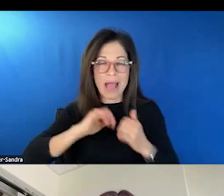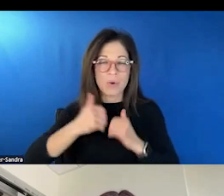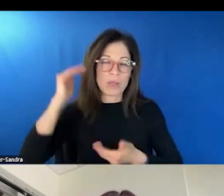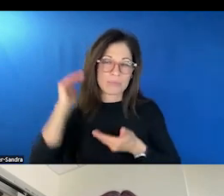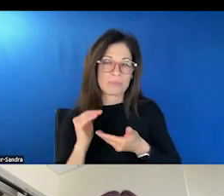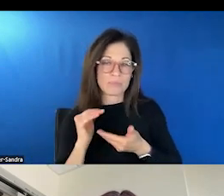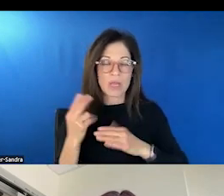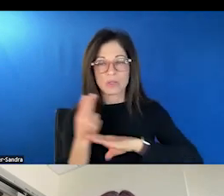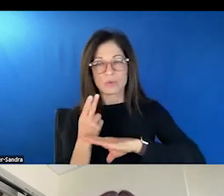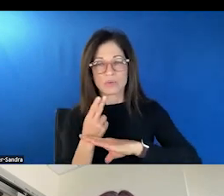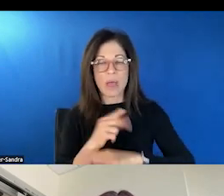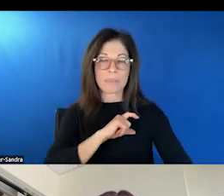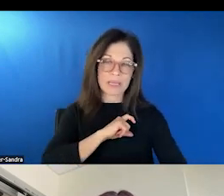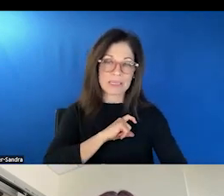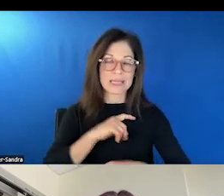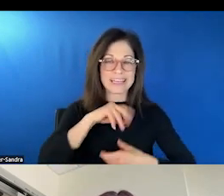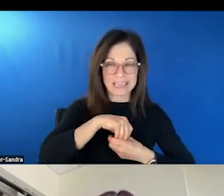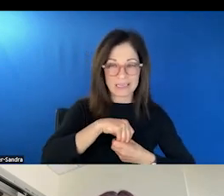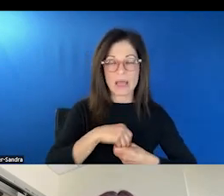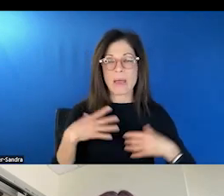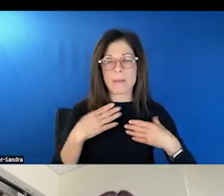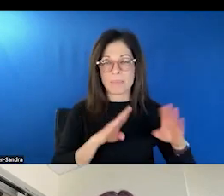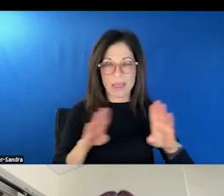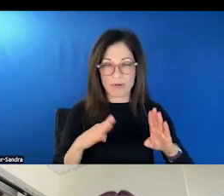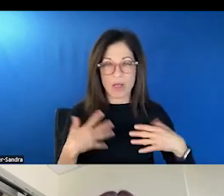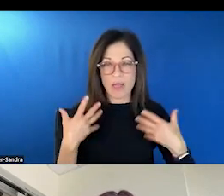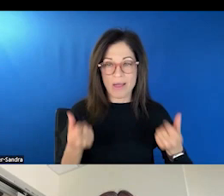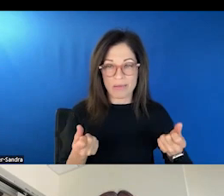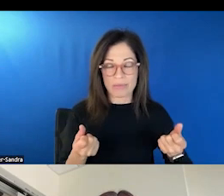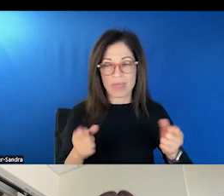MENTAL HEALTH CRISIS RESPONSE AND HOW DO YOU ELIMINATE IT?